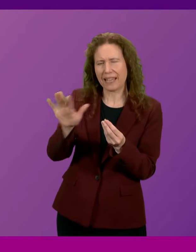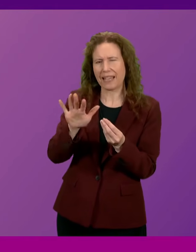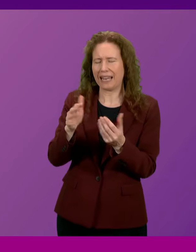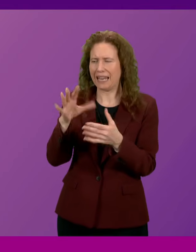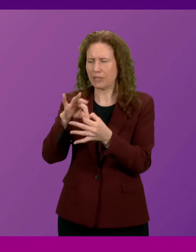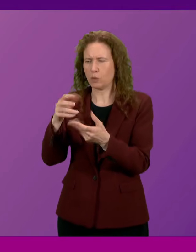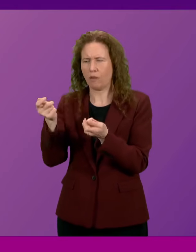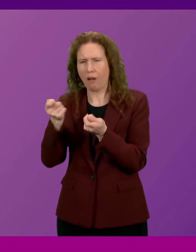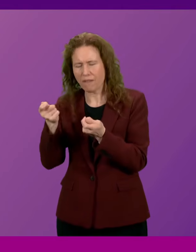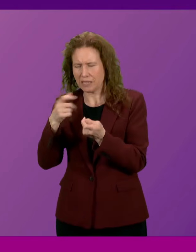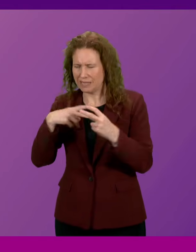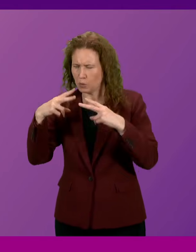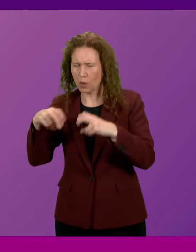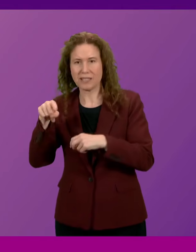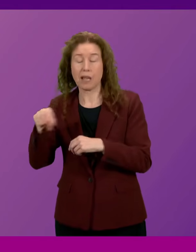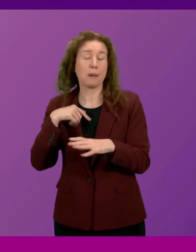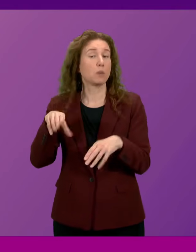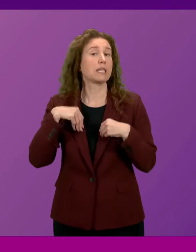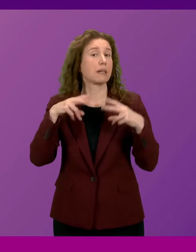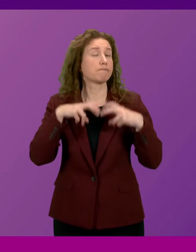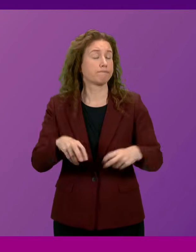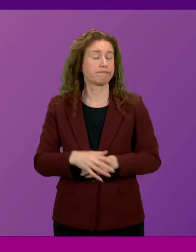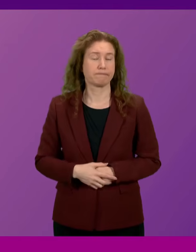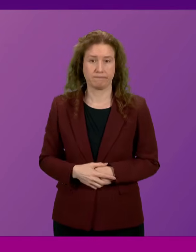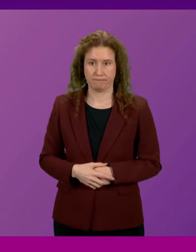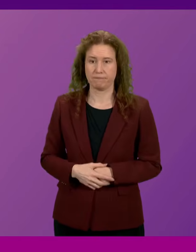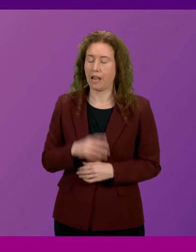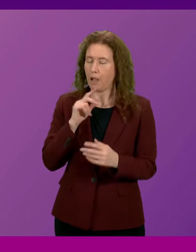all of this, that needs to be looked at. I will take that away, explore it and write to Mr Marra.